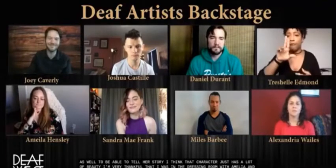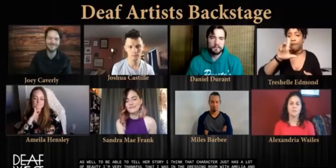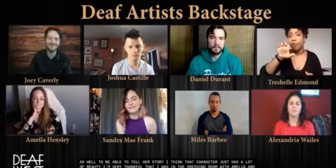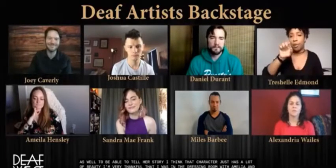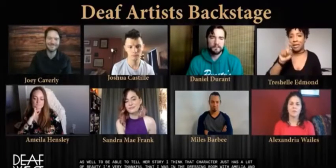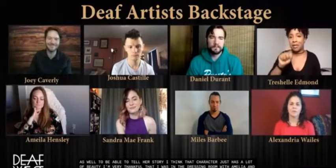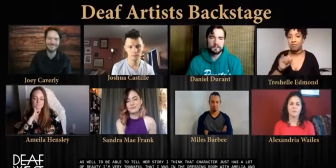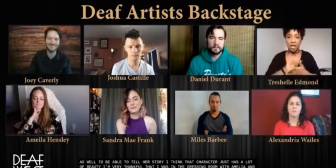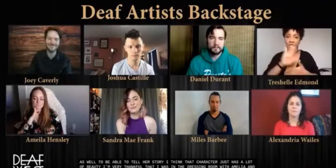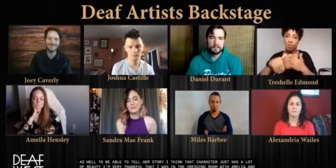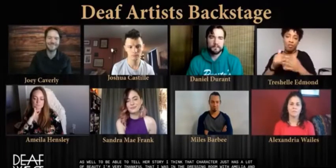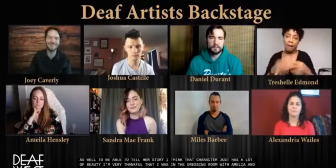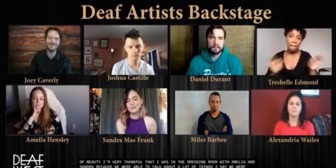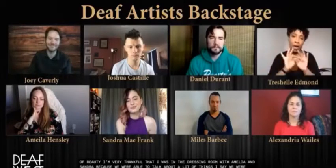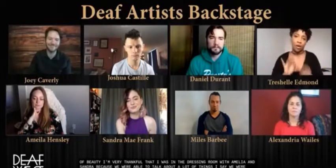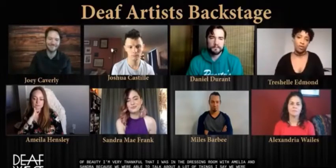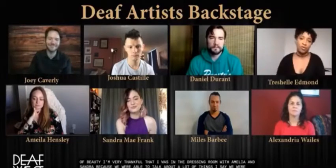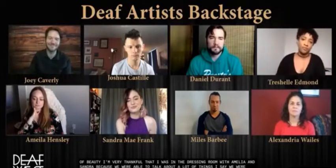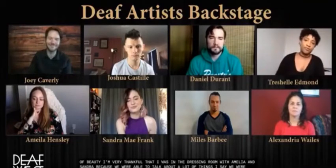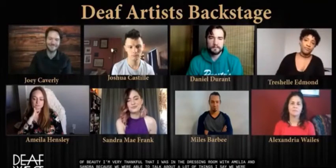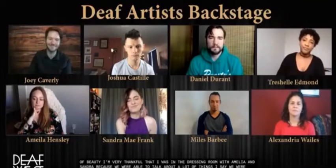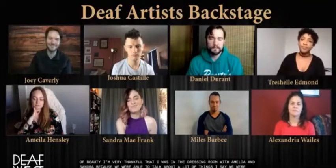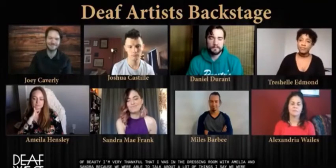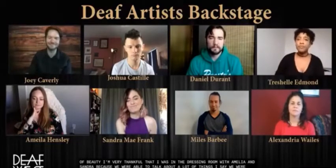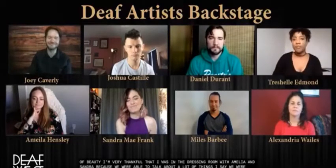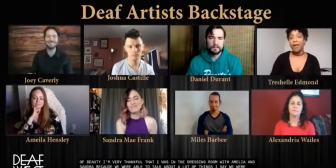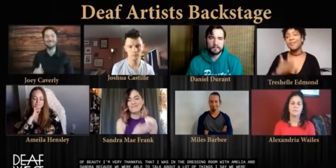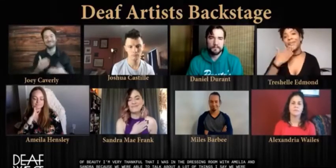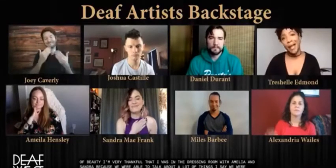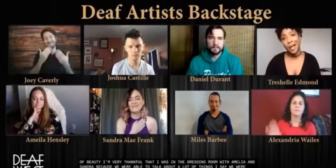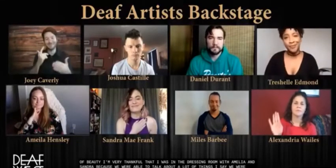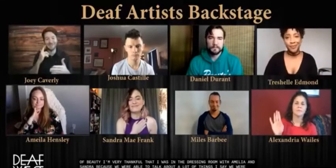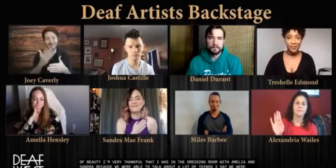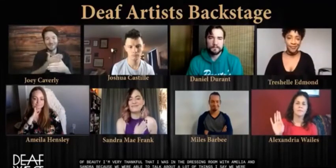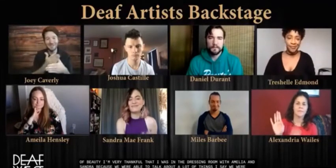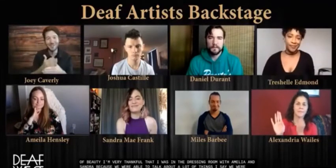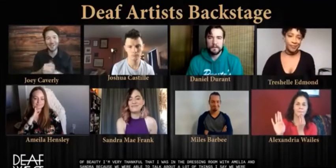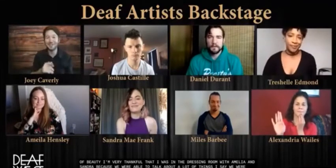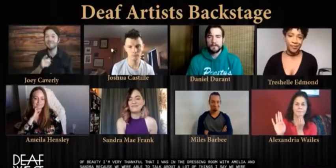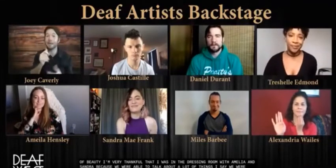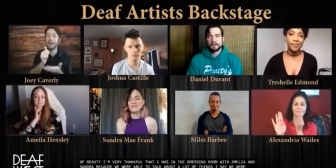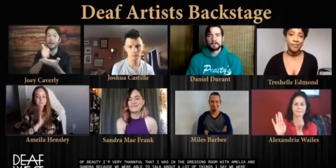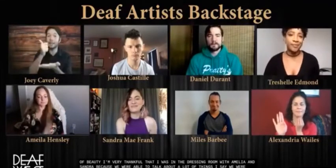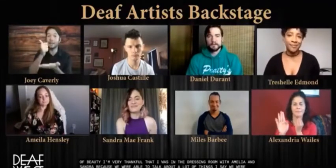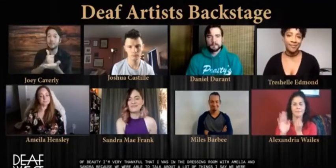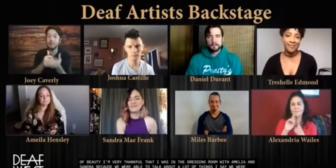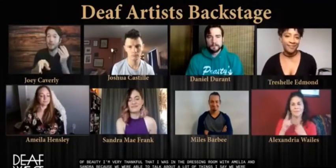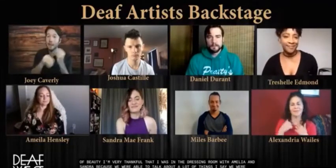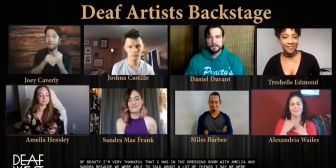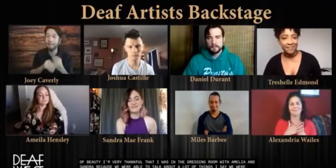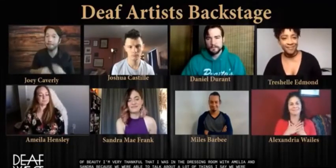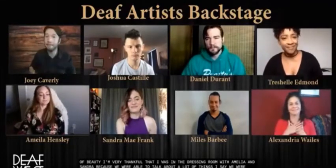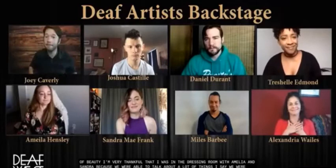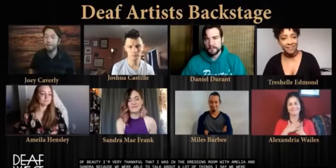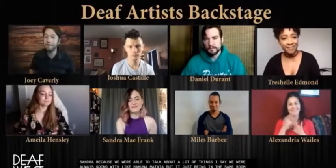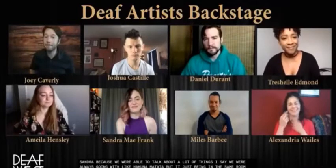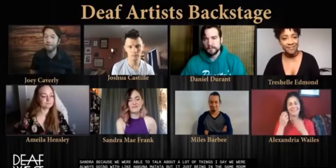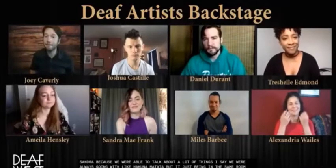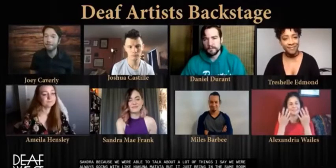We have these struggles through life, but it doesn't have to be a problem. Joey: Thank you for sharing. Alexandria.